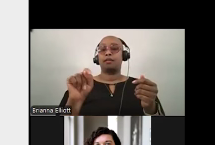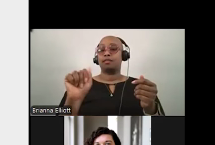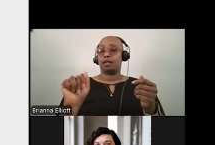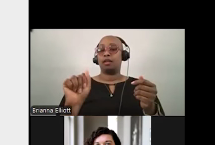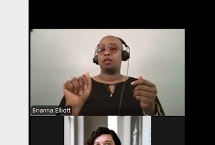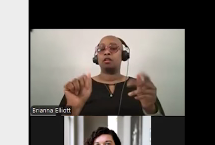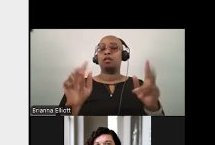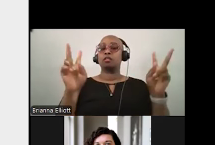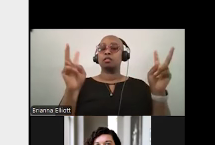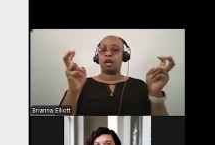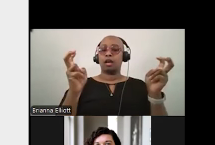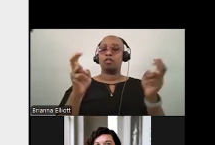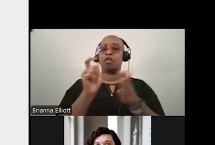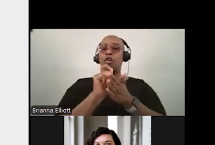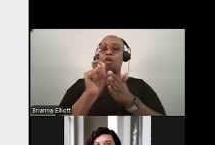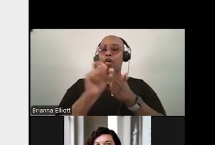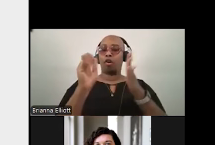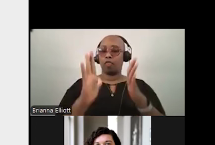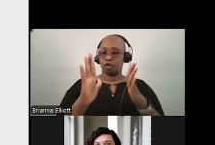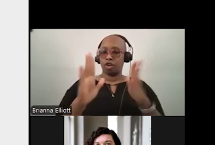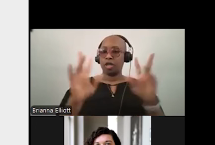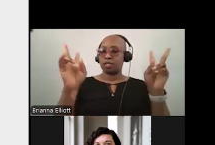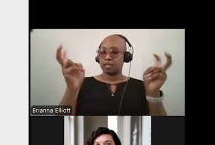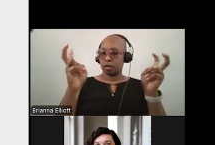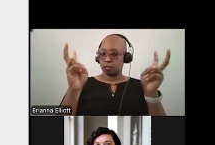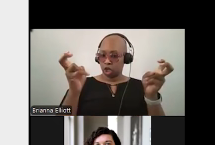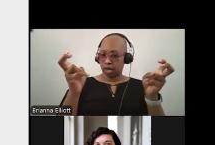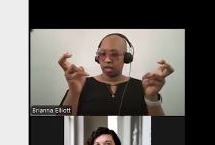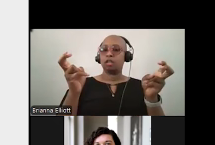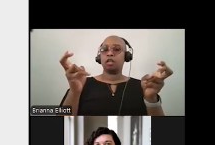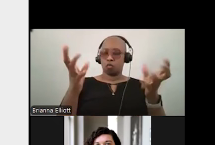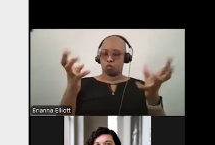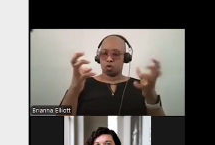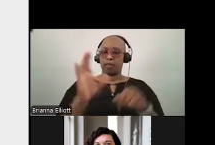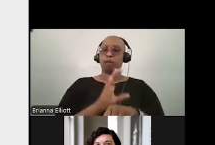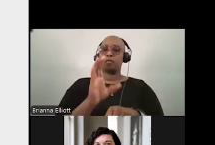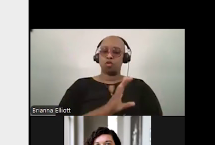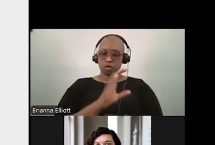out in our metadata so that the computer can read that information. And then a huge